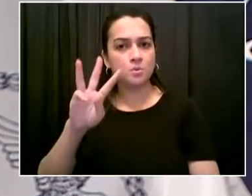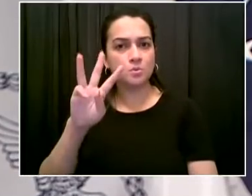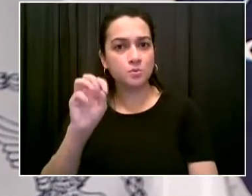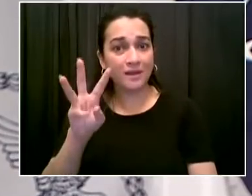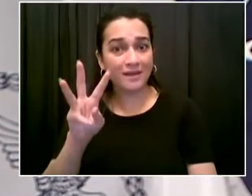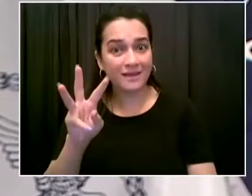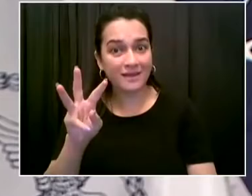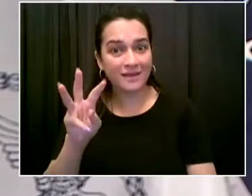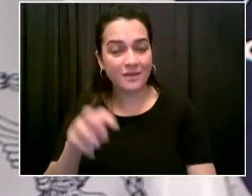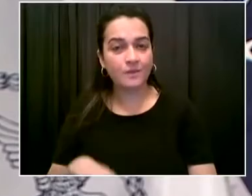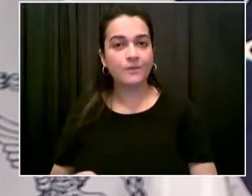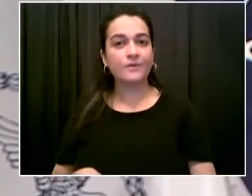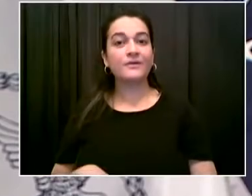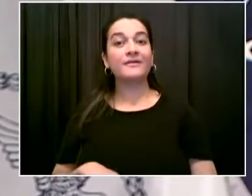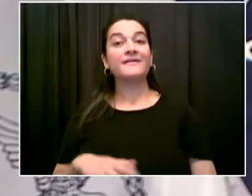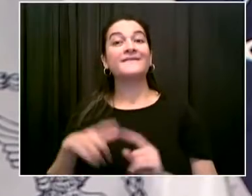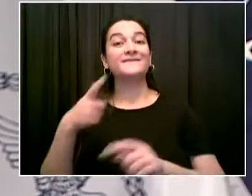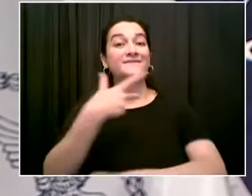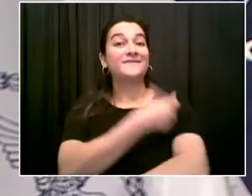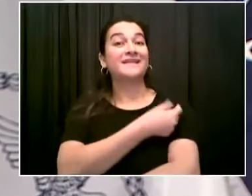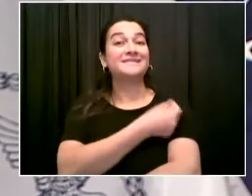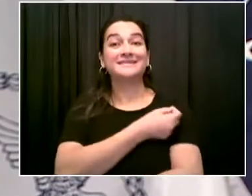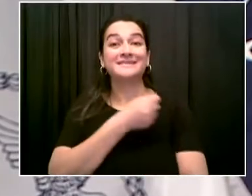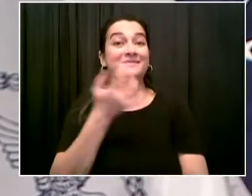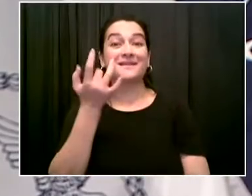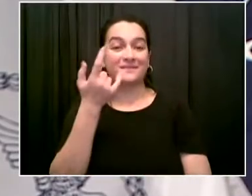YOU ARE FOR THOSE INDICATORS, THEY ARE BREATHTAKING. AIS BECAUSE PEOPLE WENT OUT